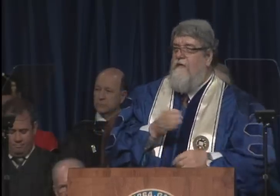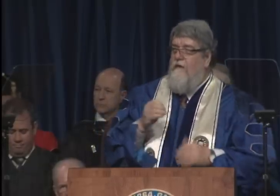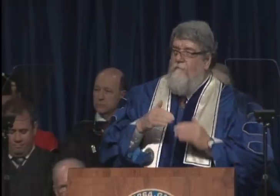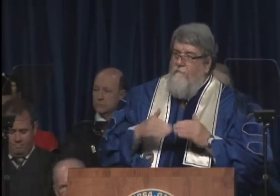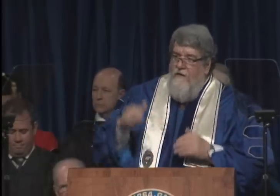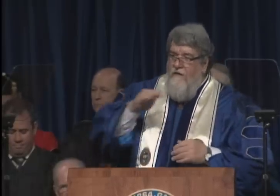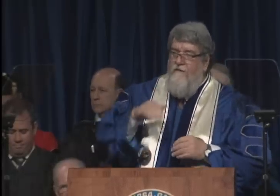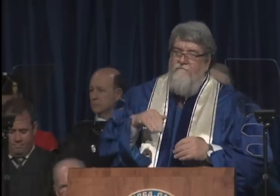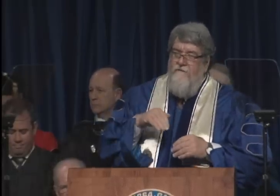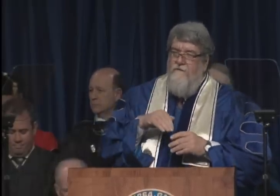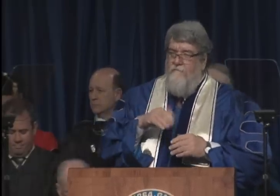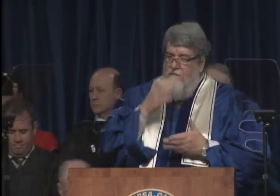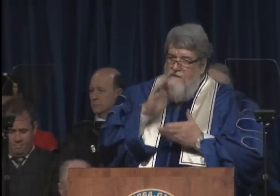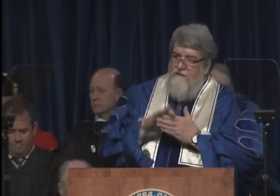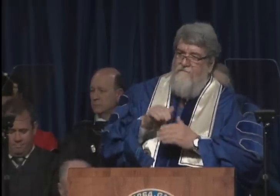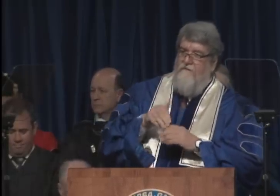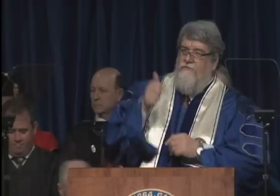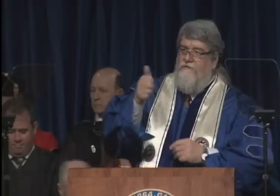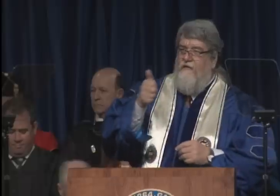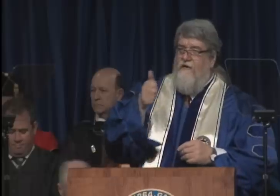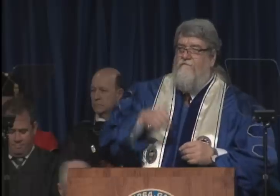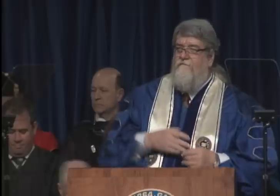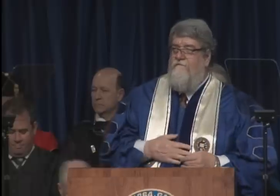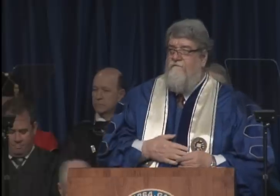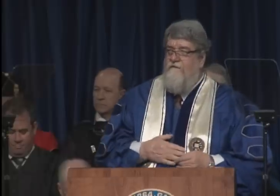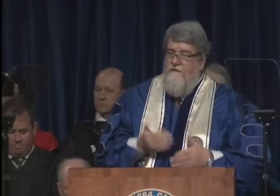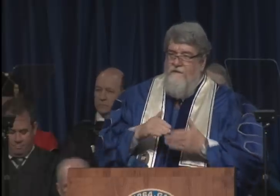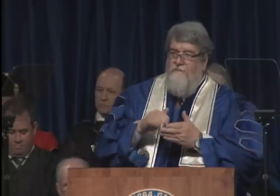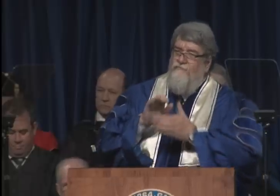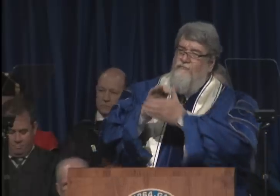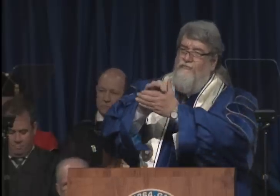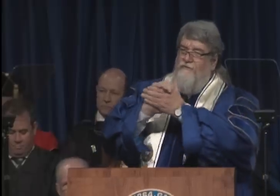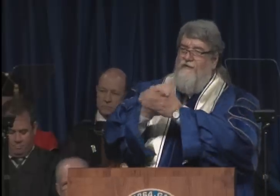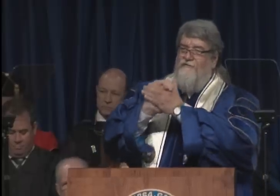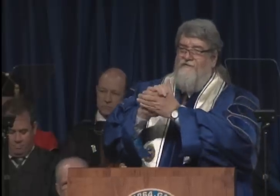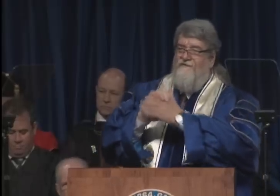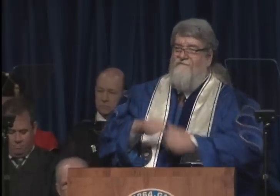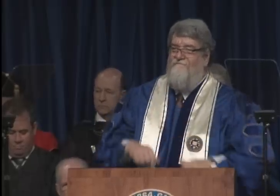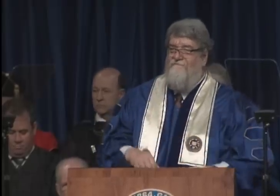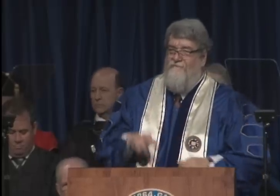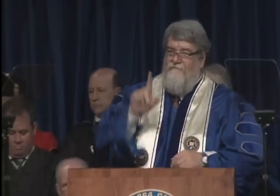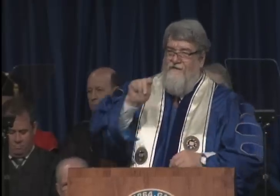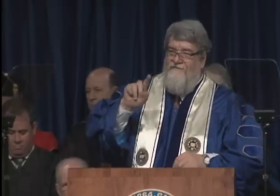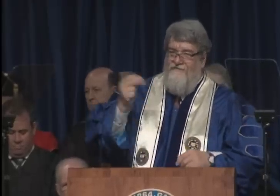Work hard! And, above all, believe in yourself!